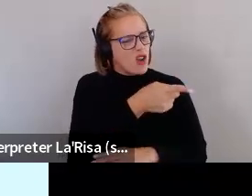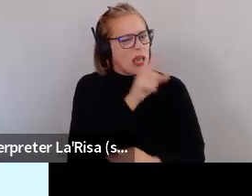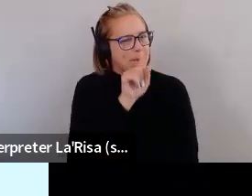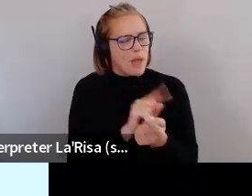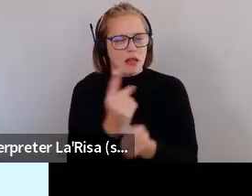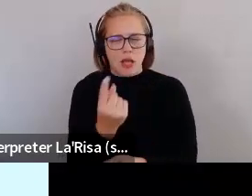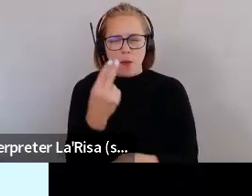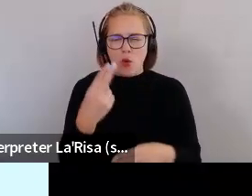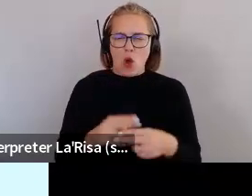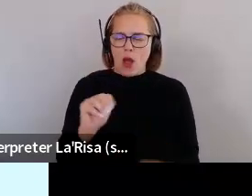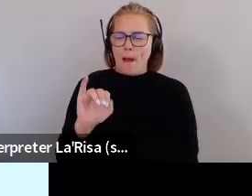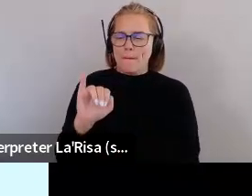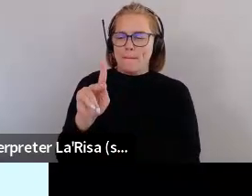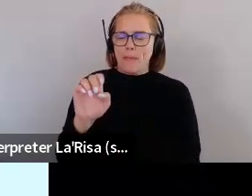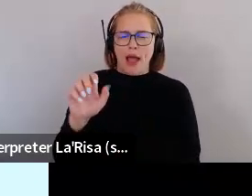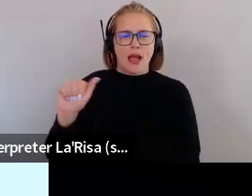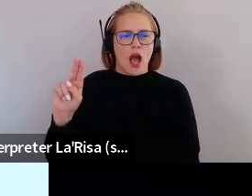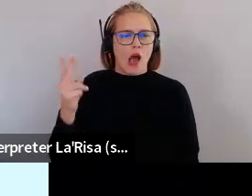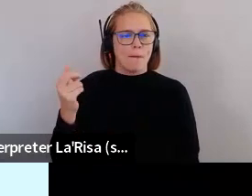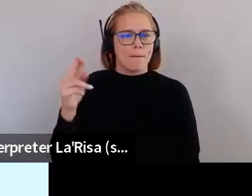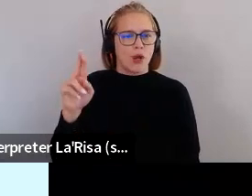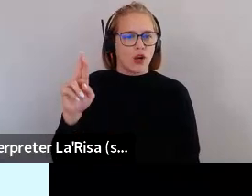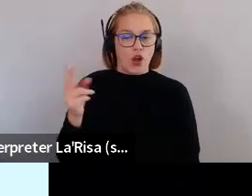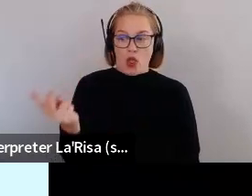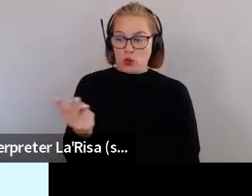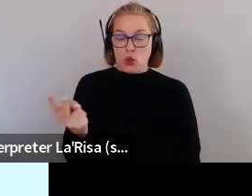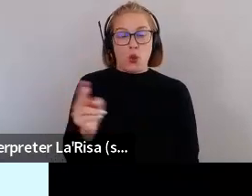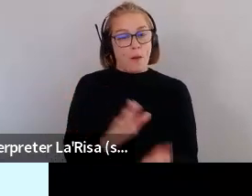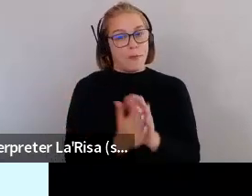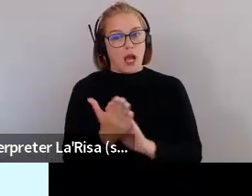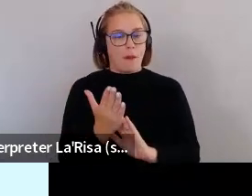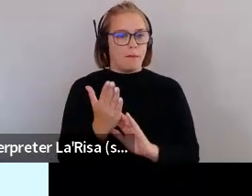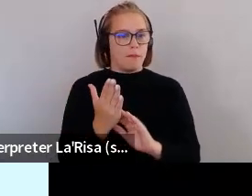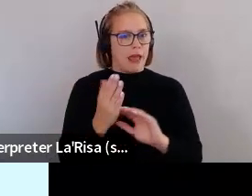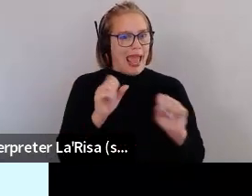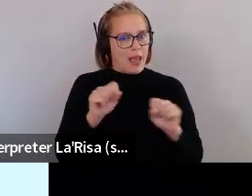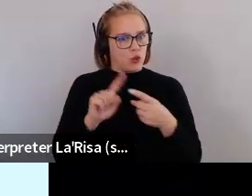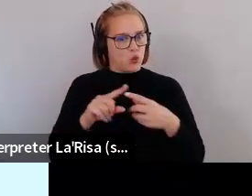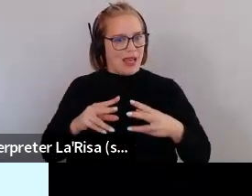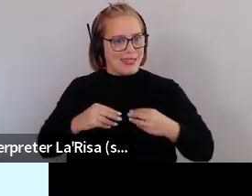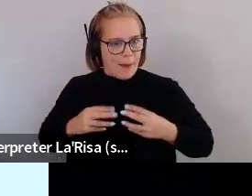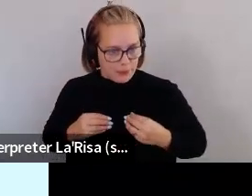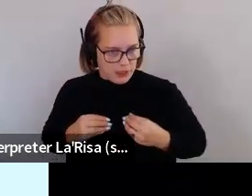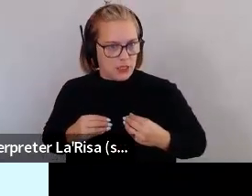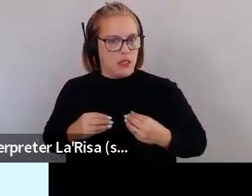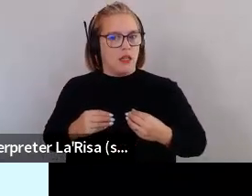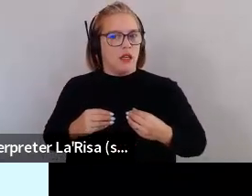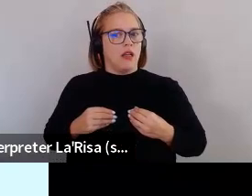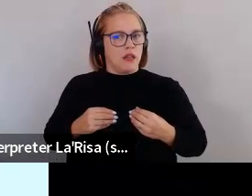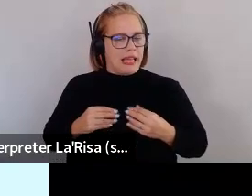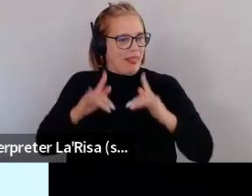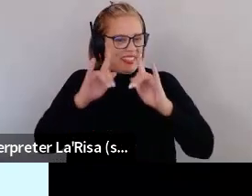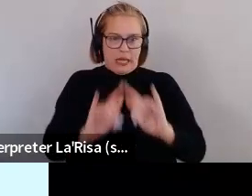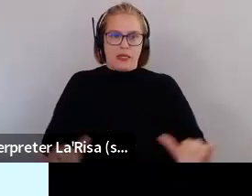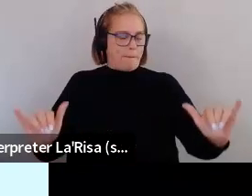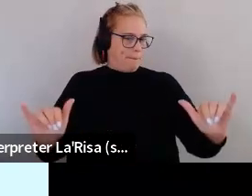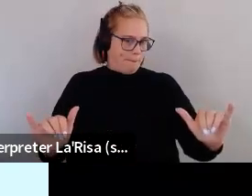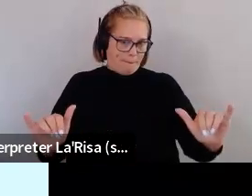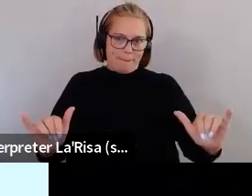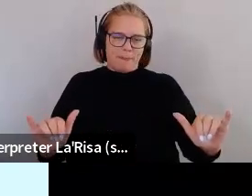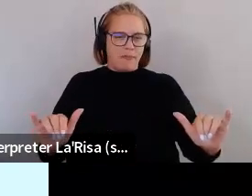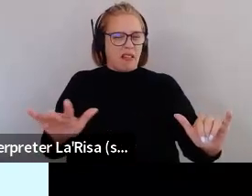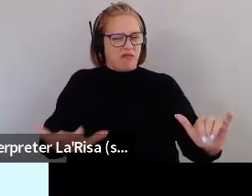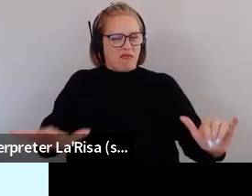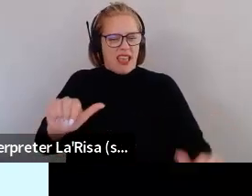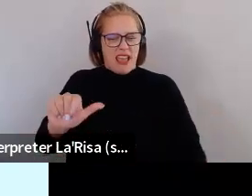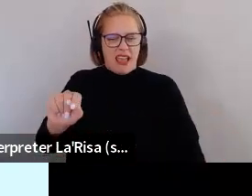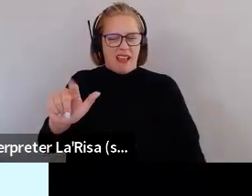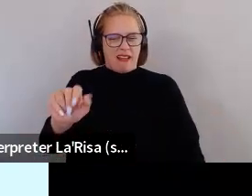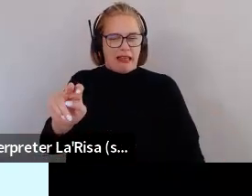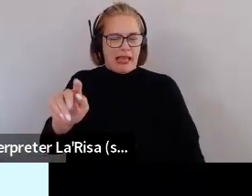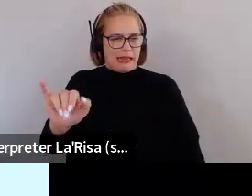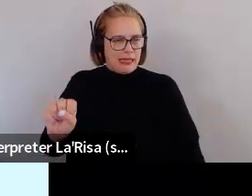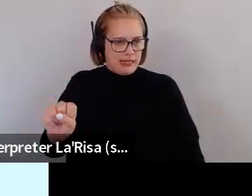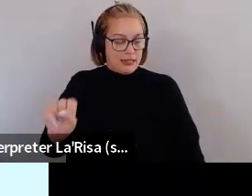residents move out into their own homes. After that, he met somebody named